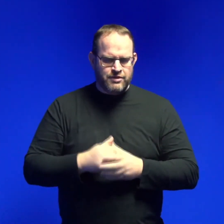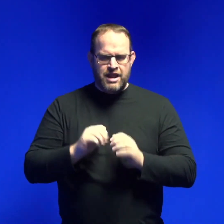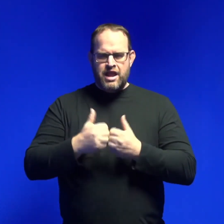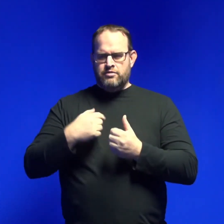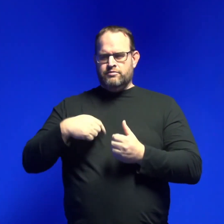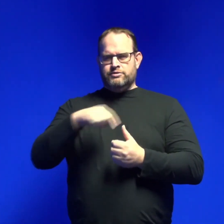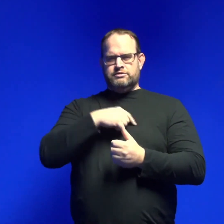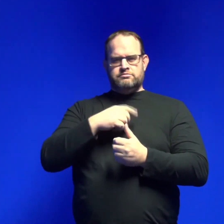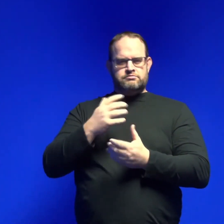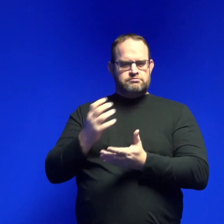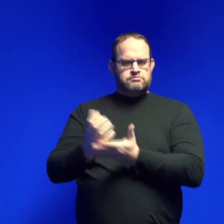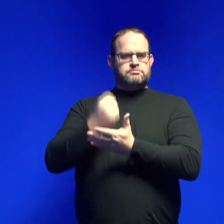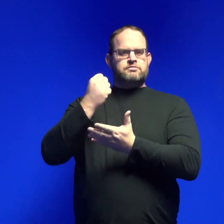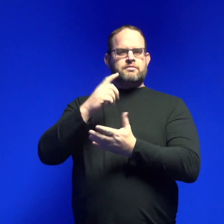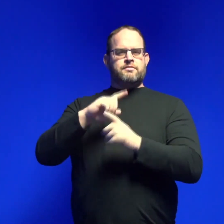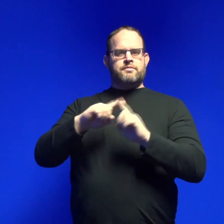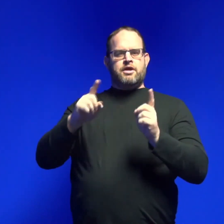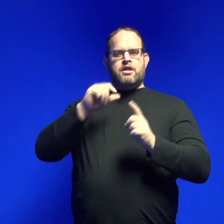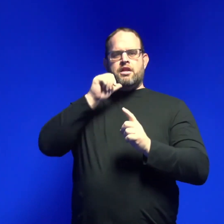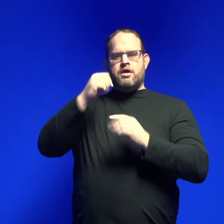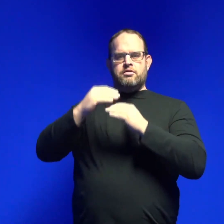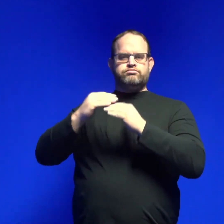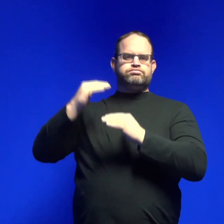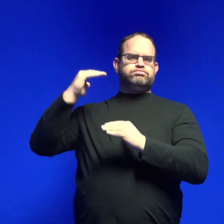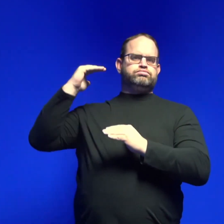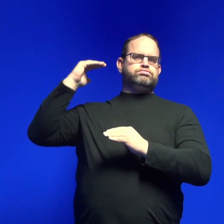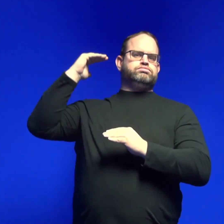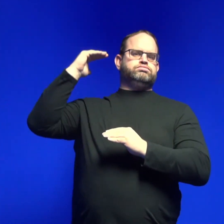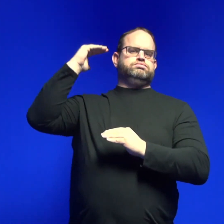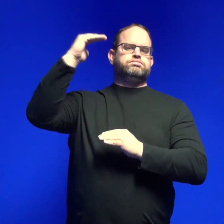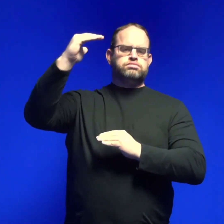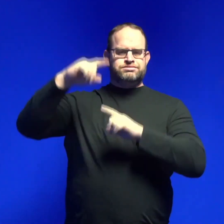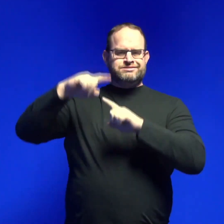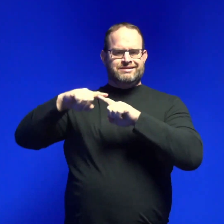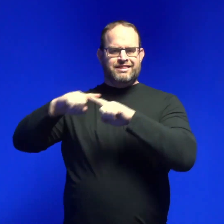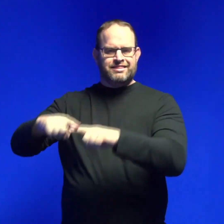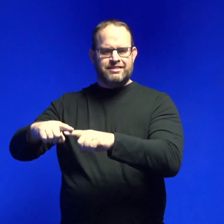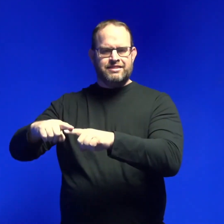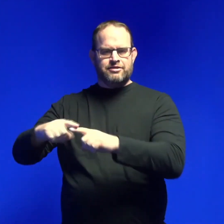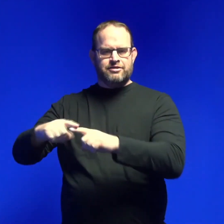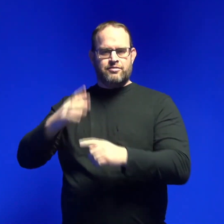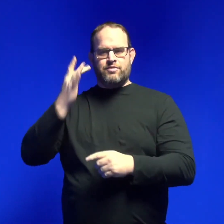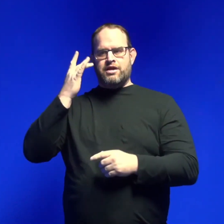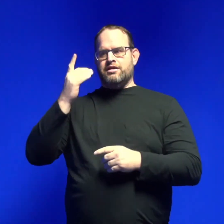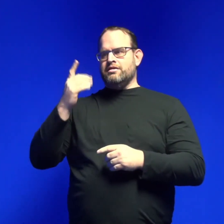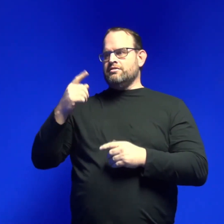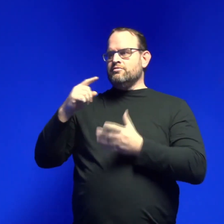We also examined how educators and interpreters can maximize the use of fingerspelling without becoming overly dependent on it.